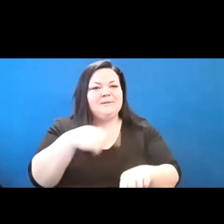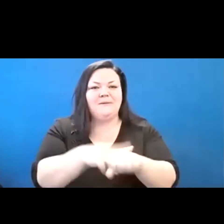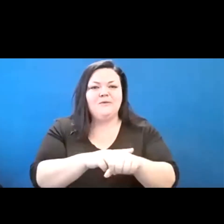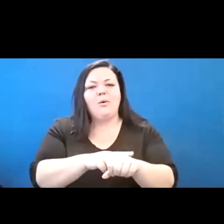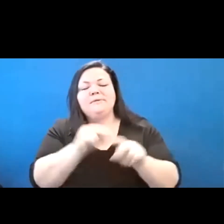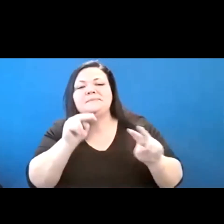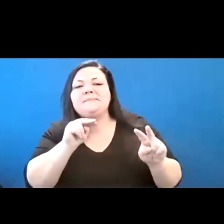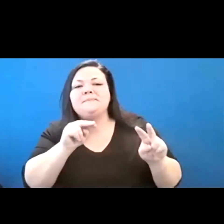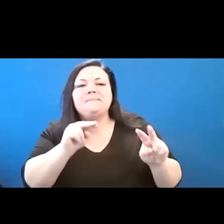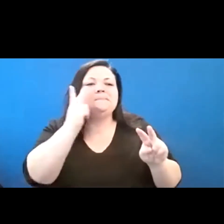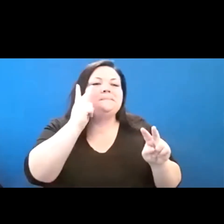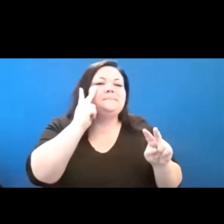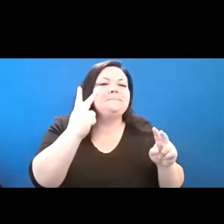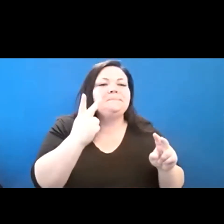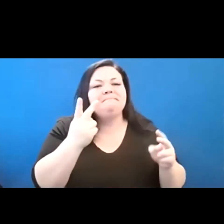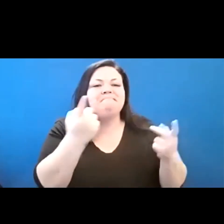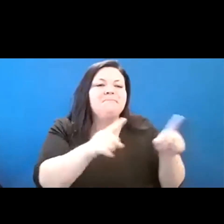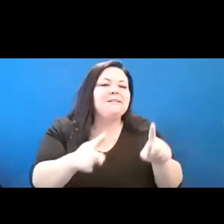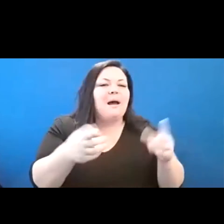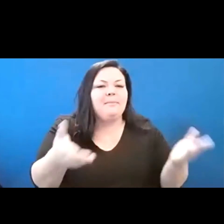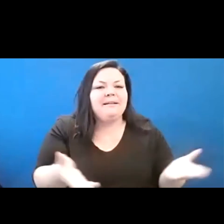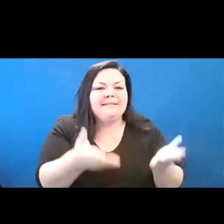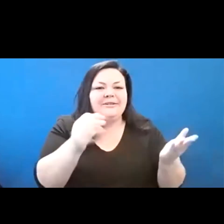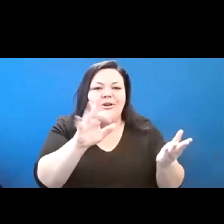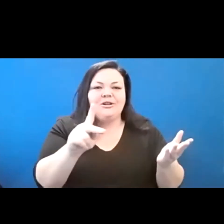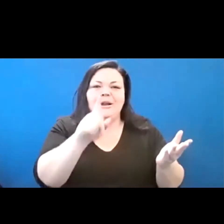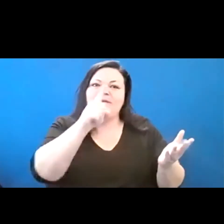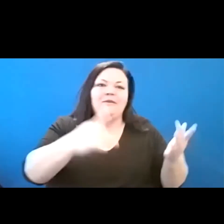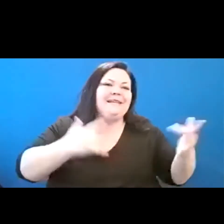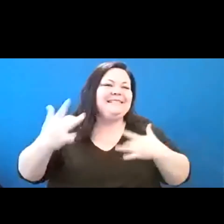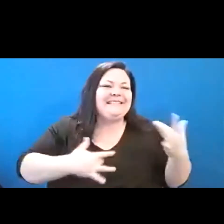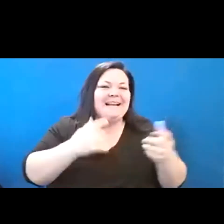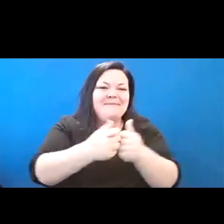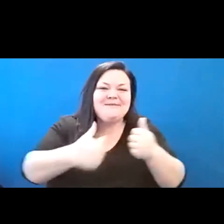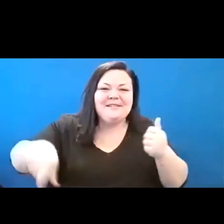what's going on in open mouth and i'm so excited to be with y'all i see some familiar